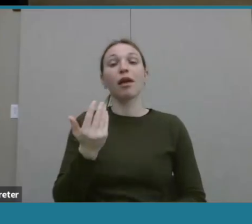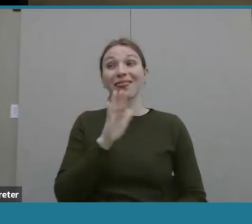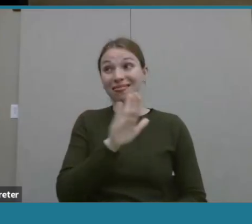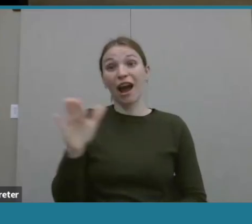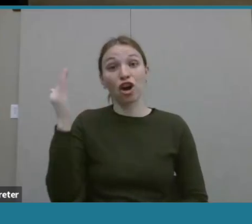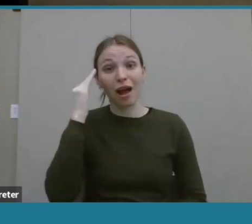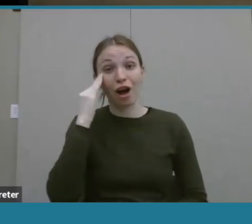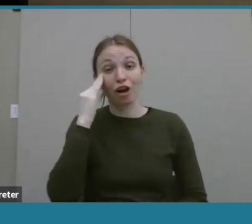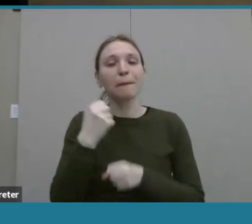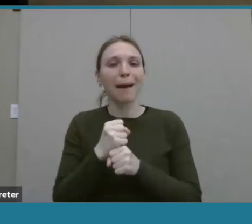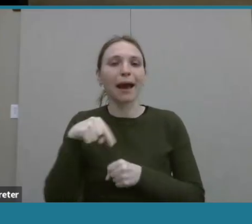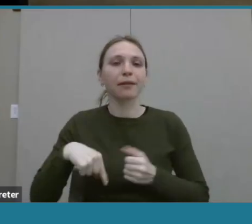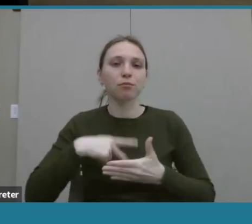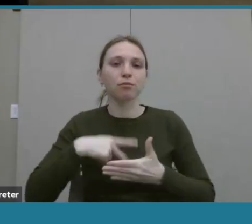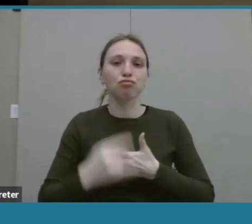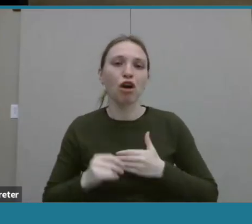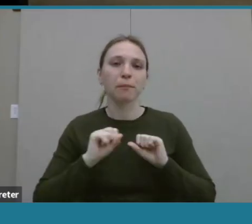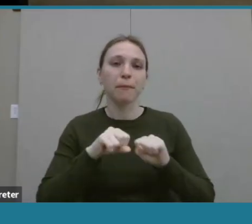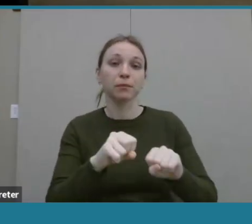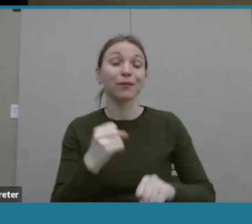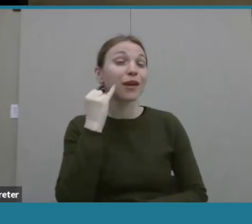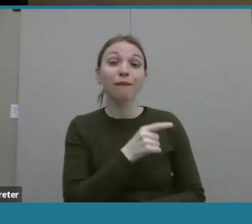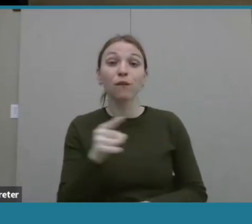So if you have not seen the signs, I recommend that you see them.